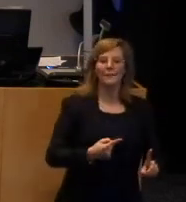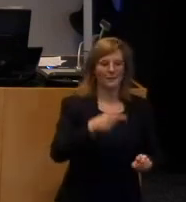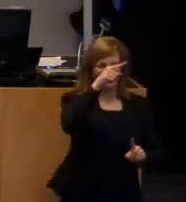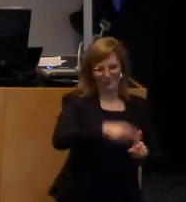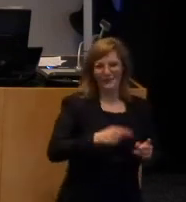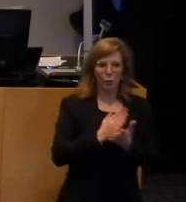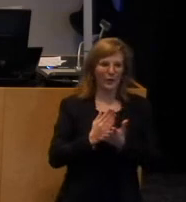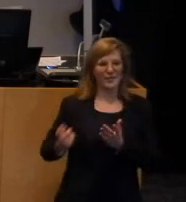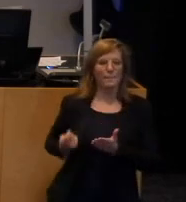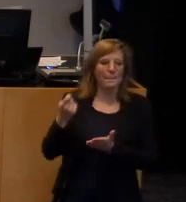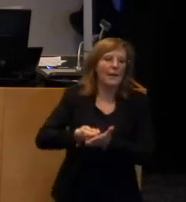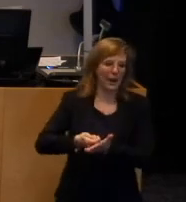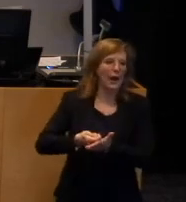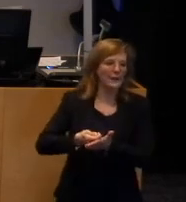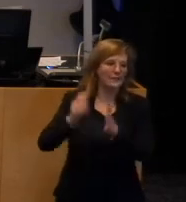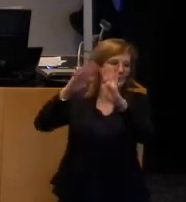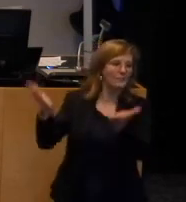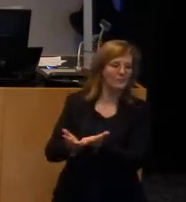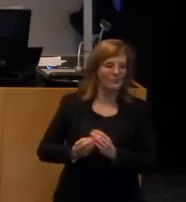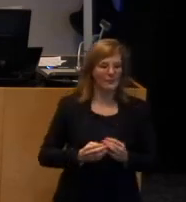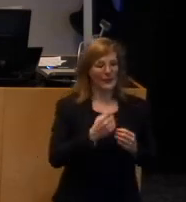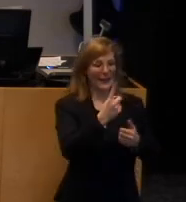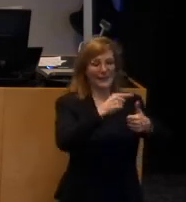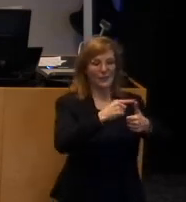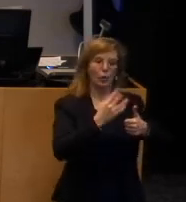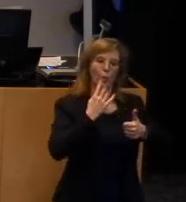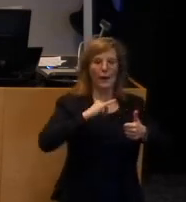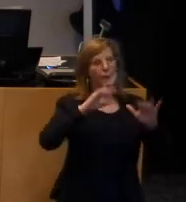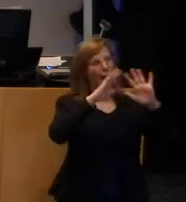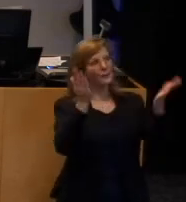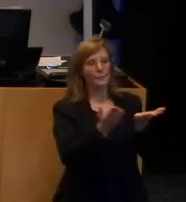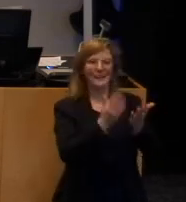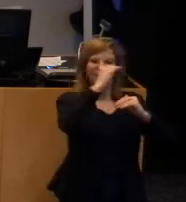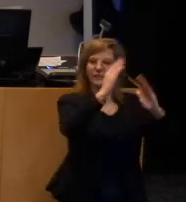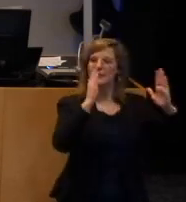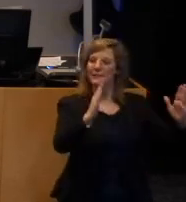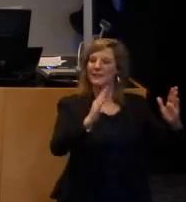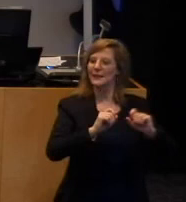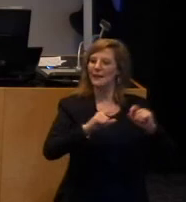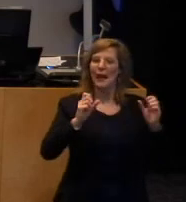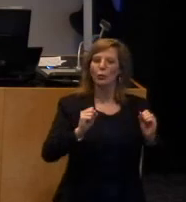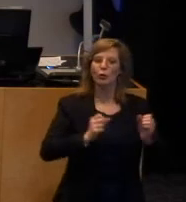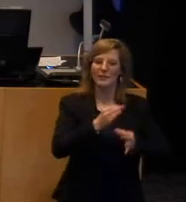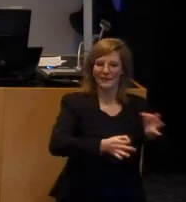First of all, a general definition of what a linguistic strategy is, as used in this study,